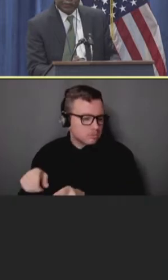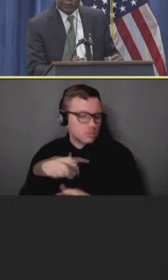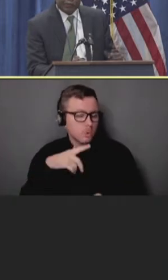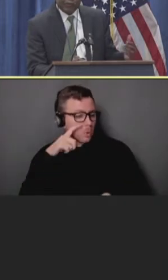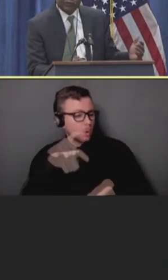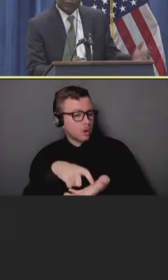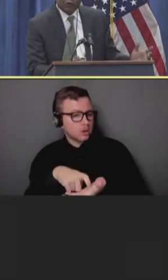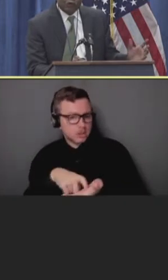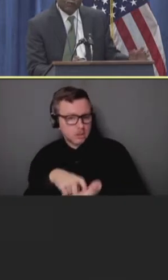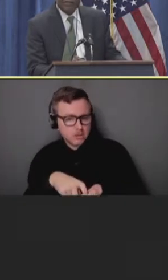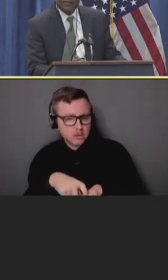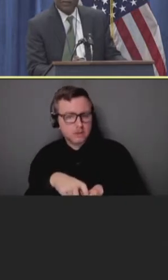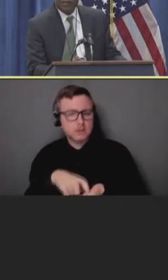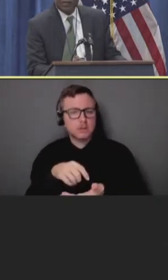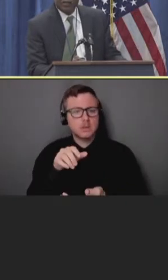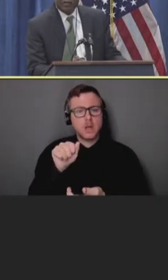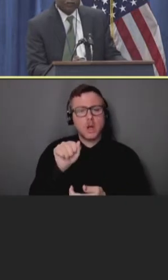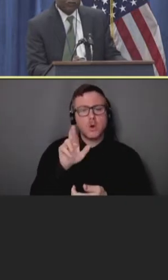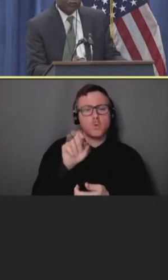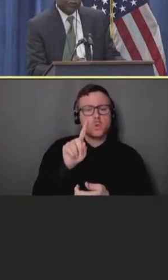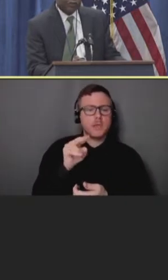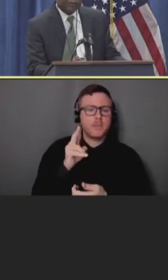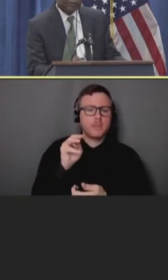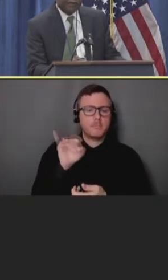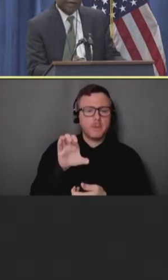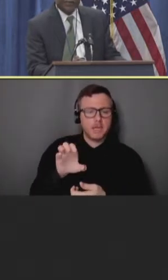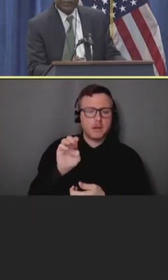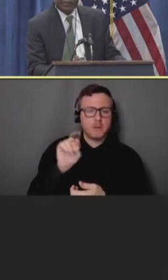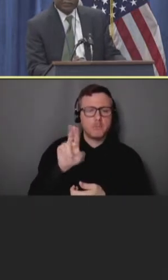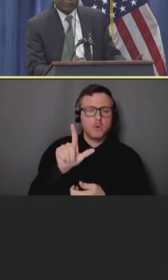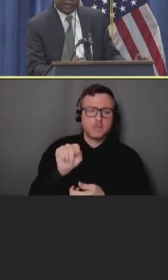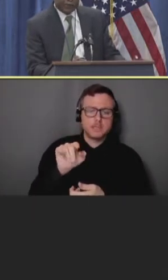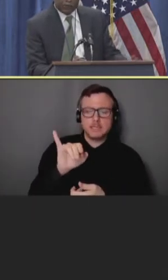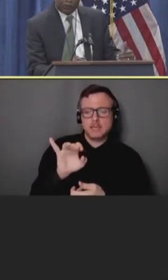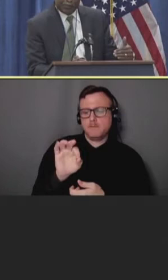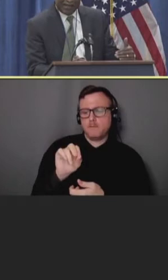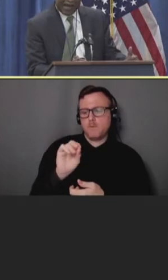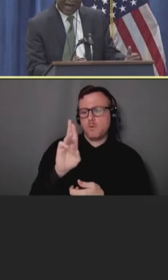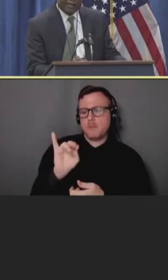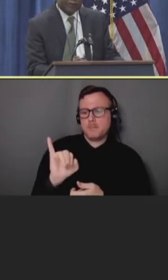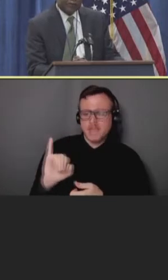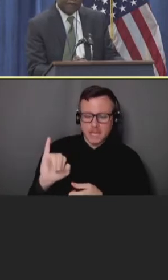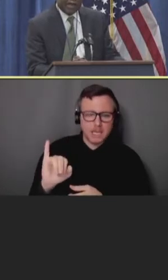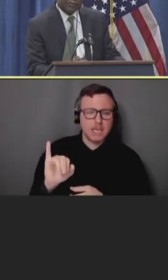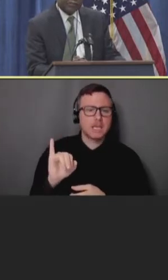erythema multiforme associated with that, sometimes more benign reactions;